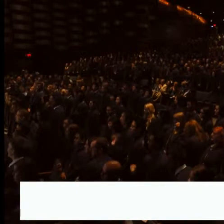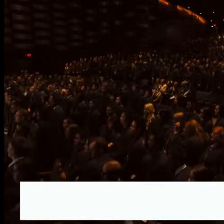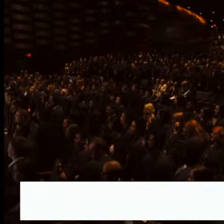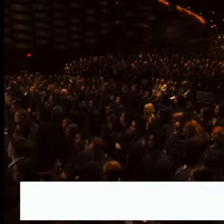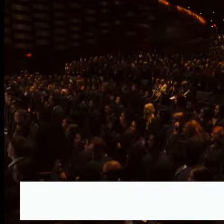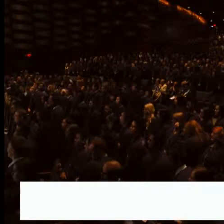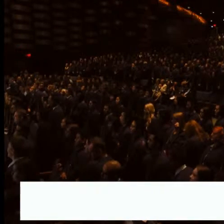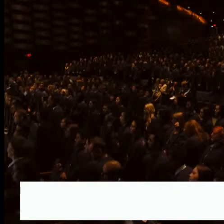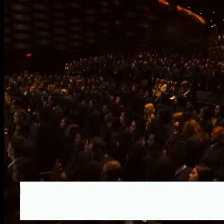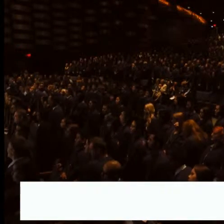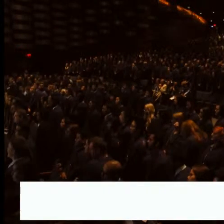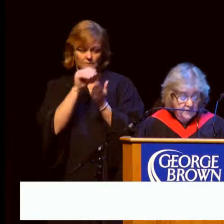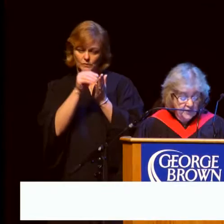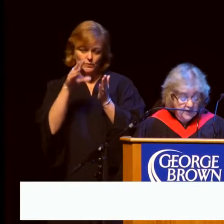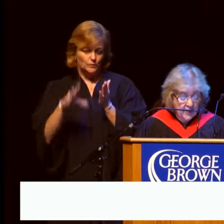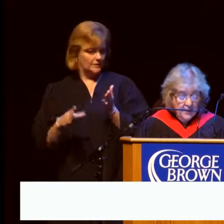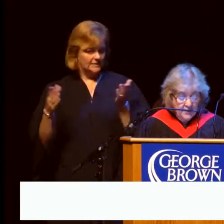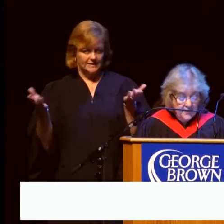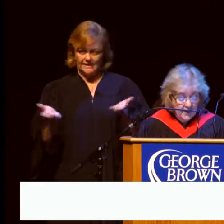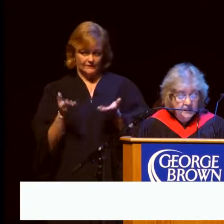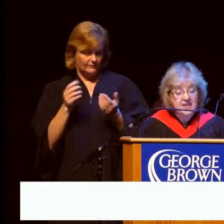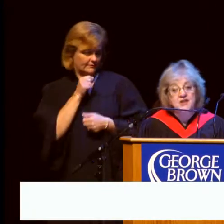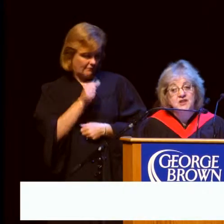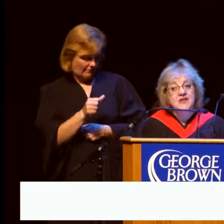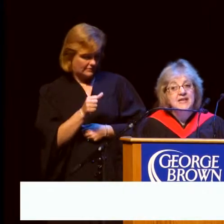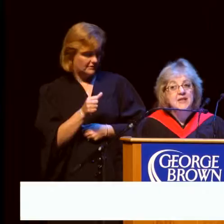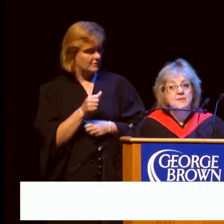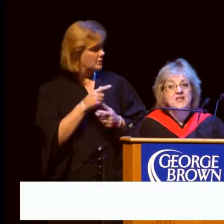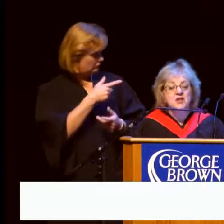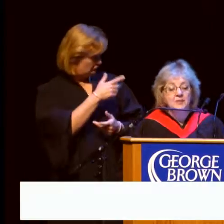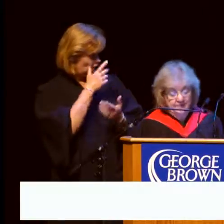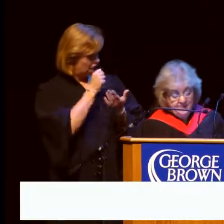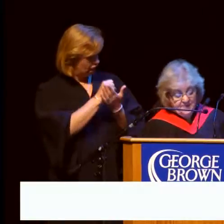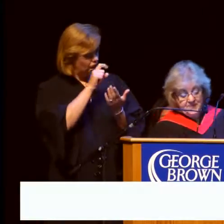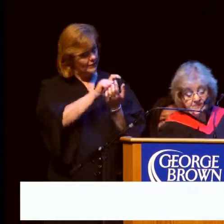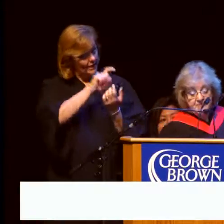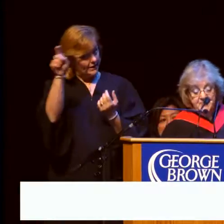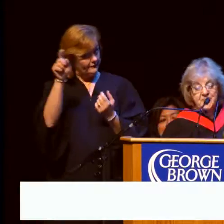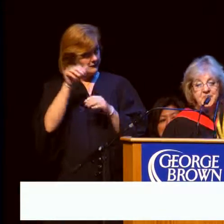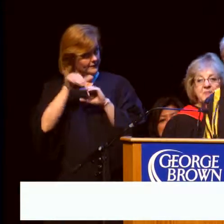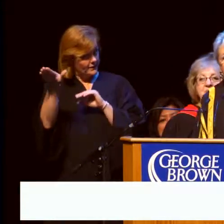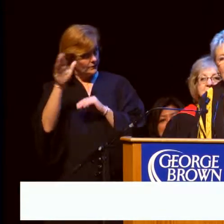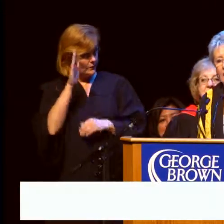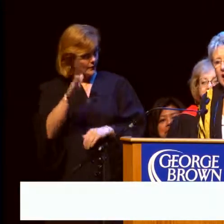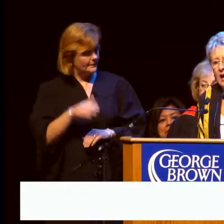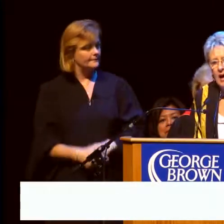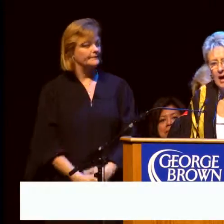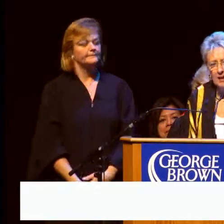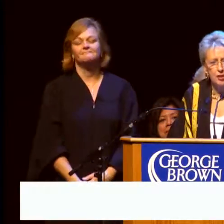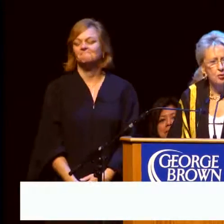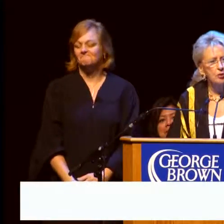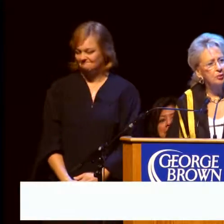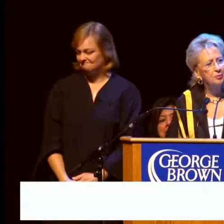I REQUEST THAT YOU CONFER THEIR CREDENTIALS IN ABSENTIA. I SO DO.